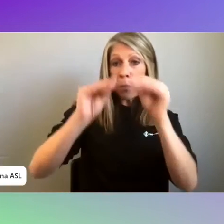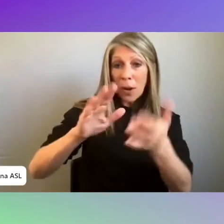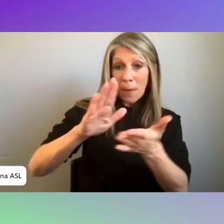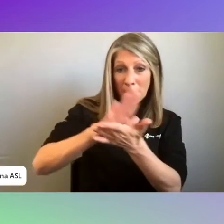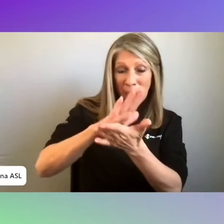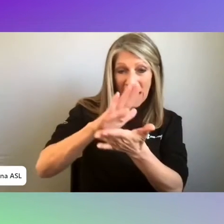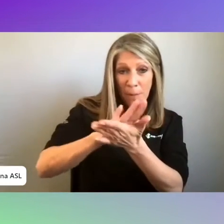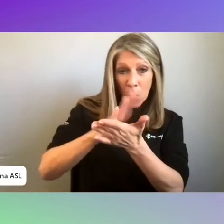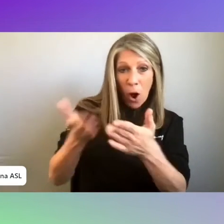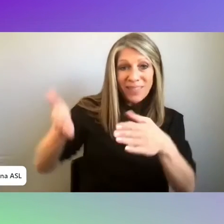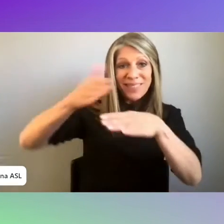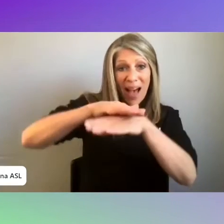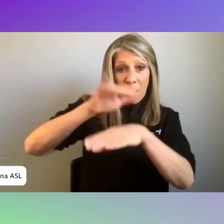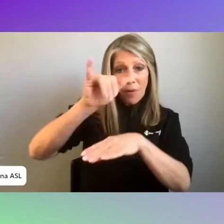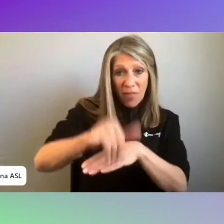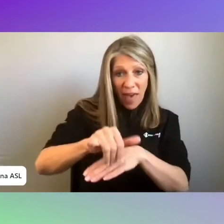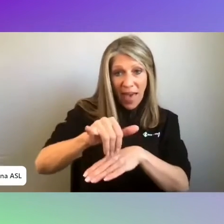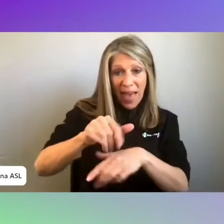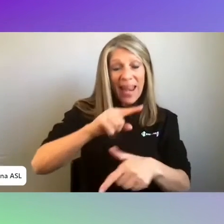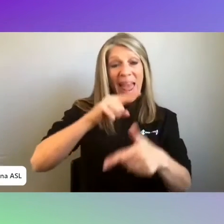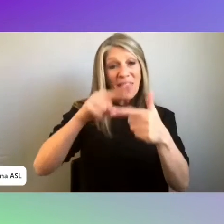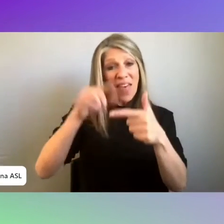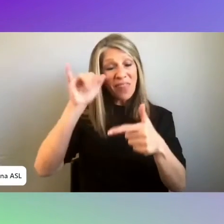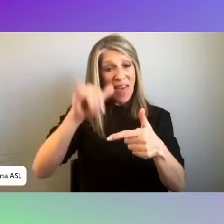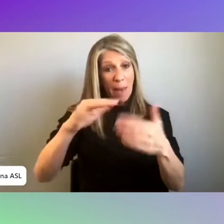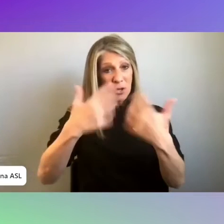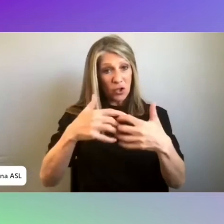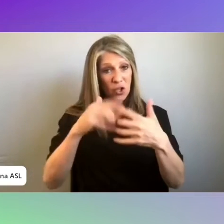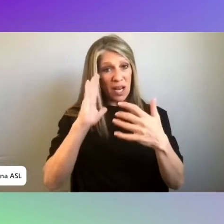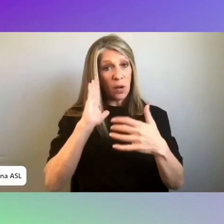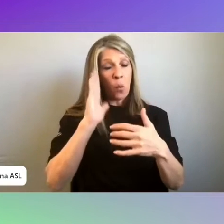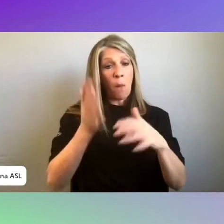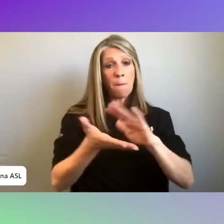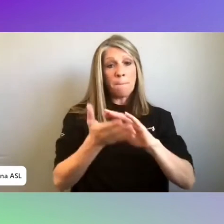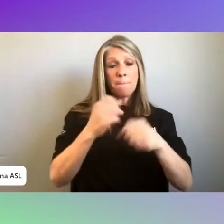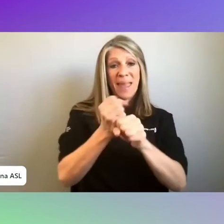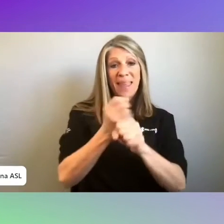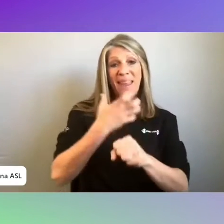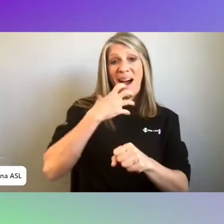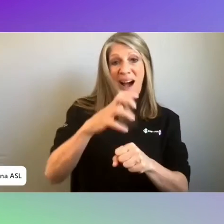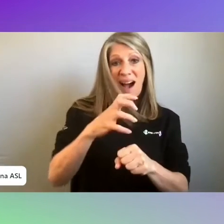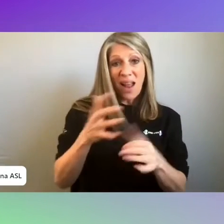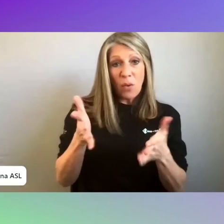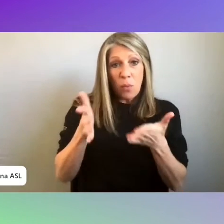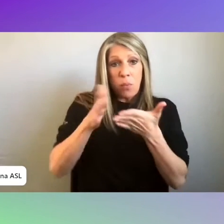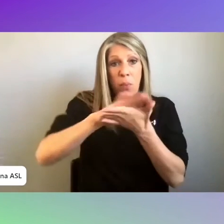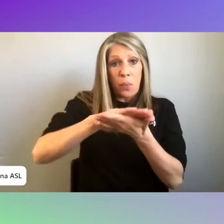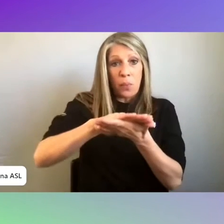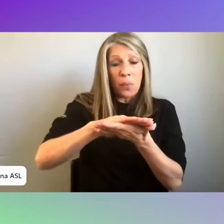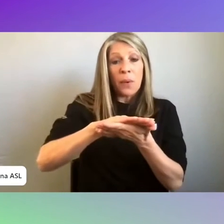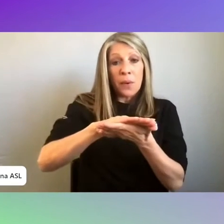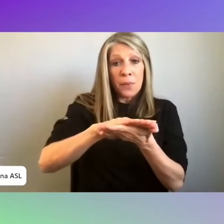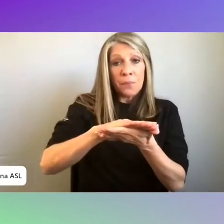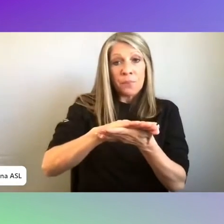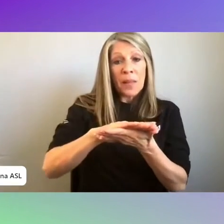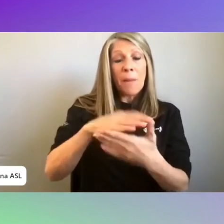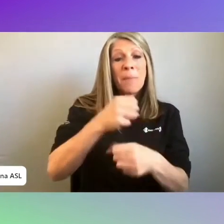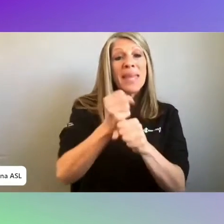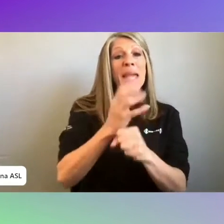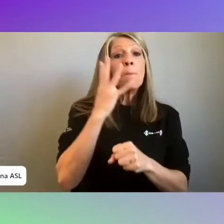design using but you want to design using your hands, and then we put a plasticized paper on top of that, and then thoughtform machine will heat